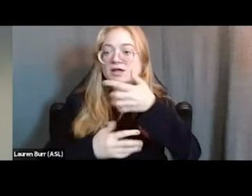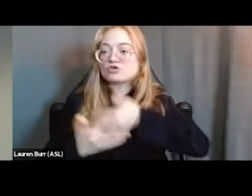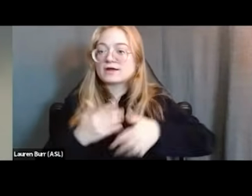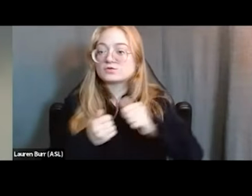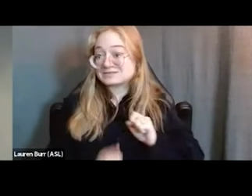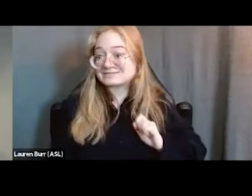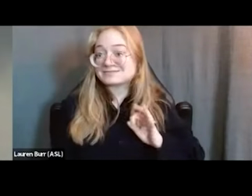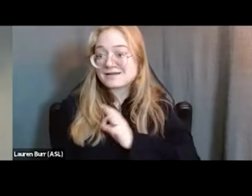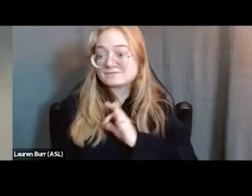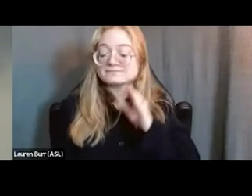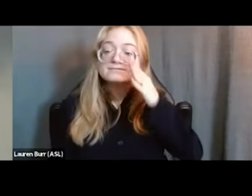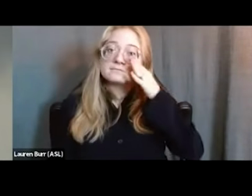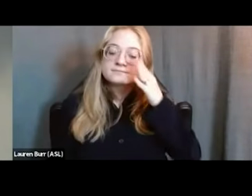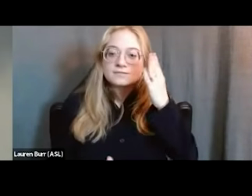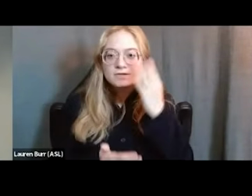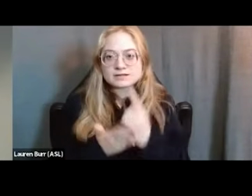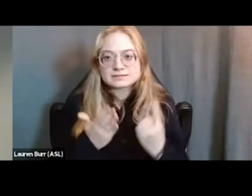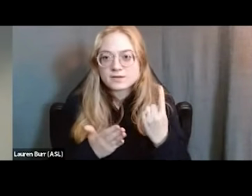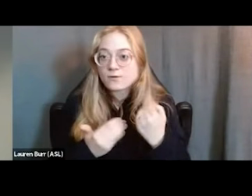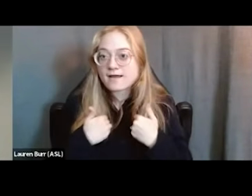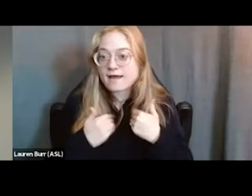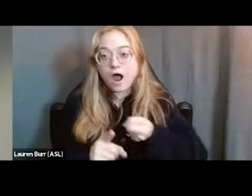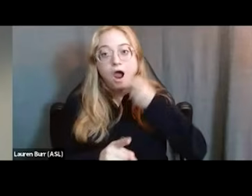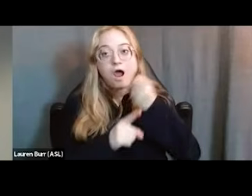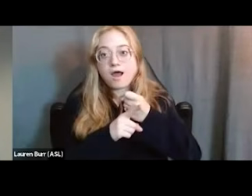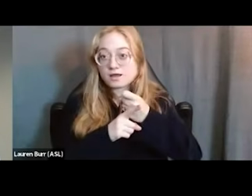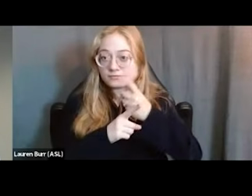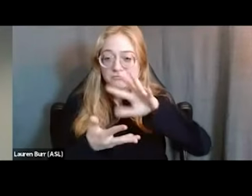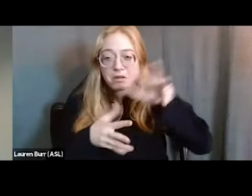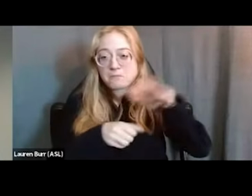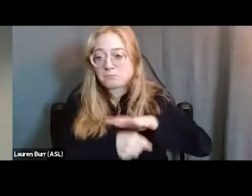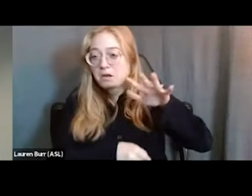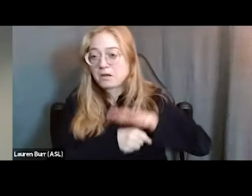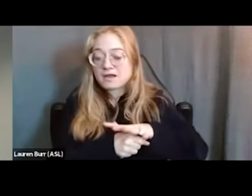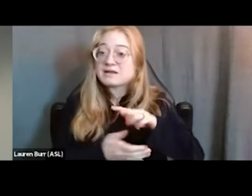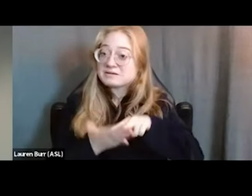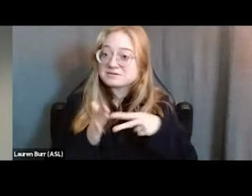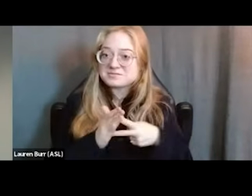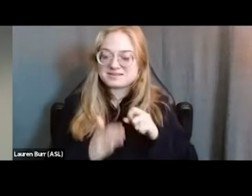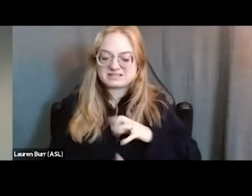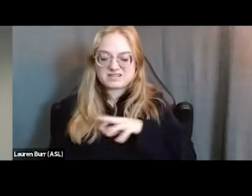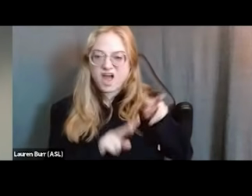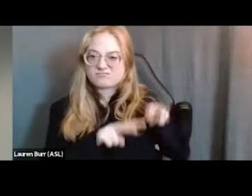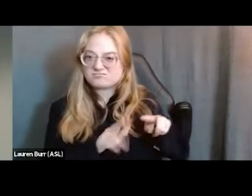So if somebody has an episode of incontinence, staff might be more negative towards that individual,